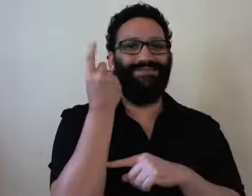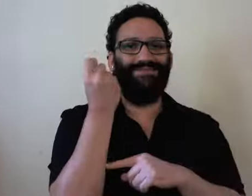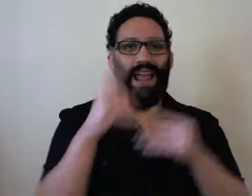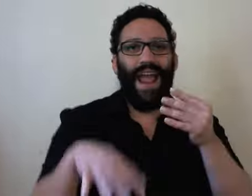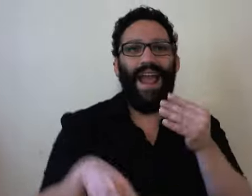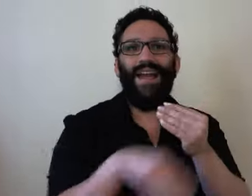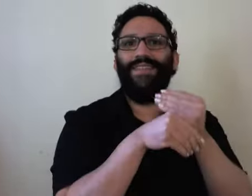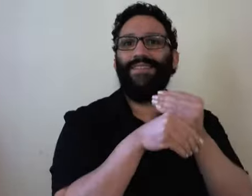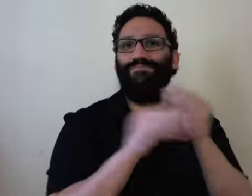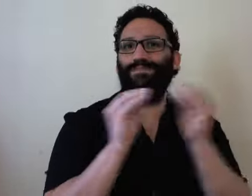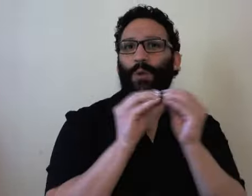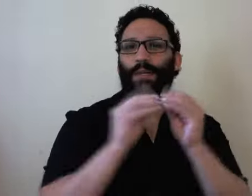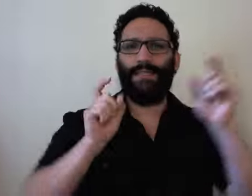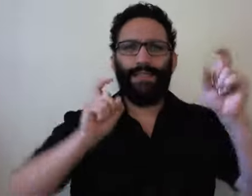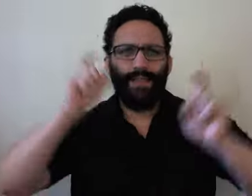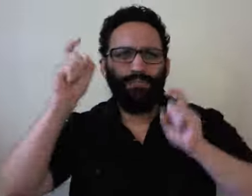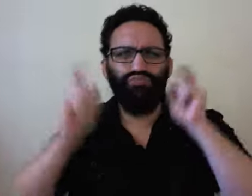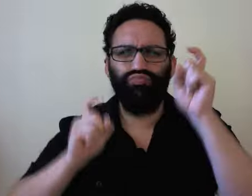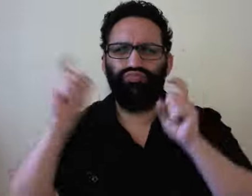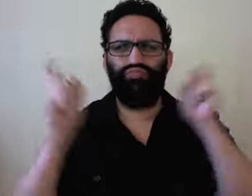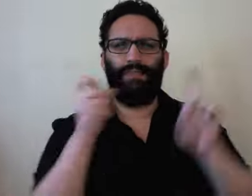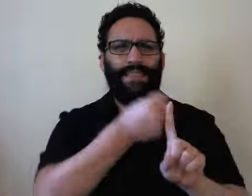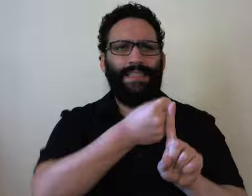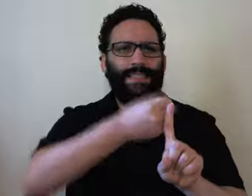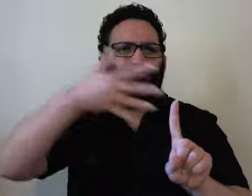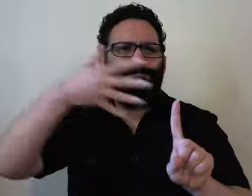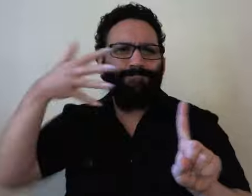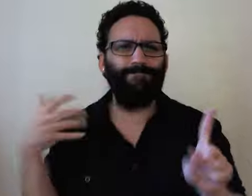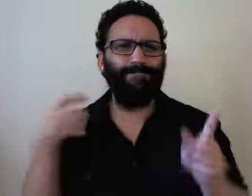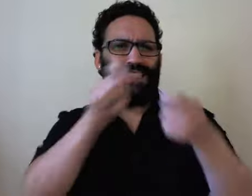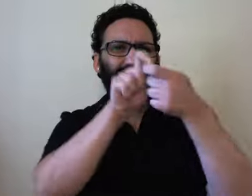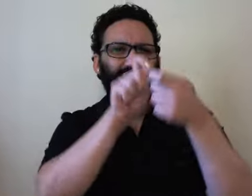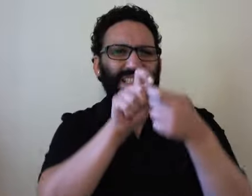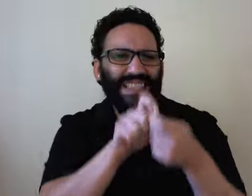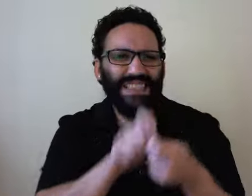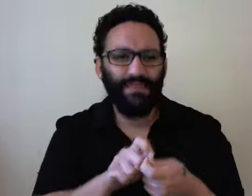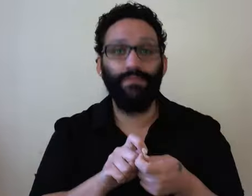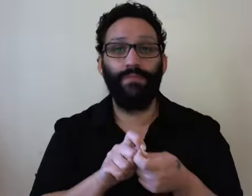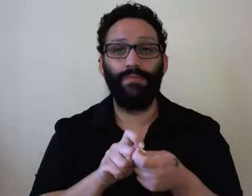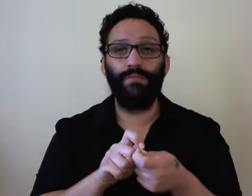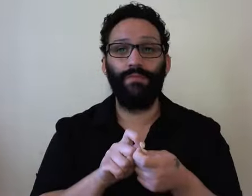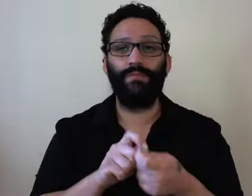They add more facial expressions and expand on details.